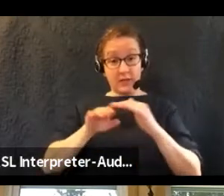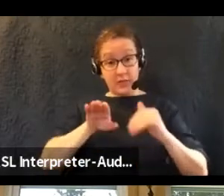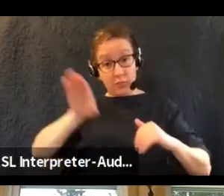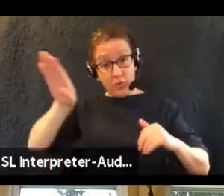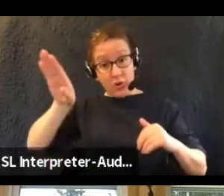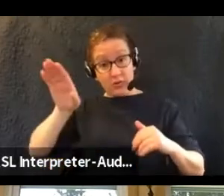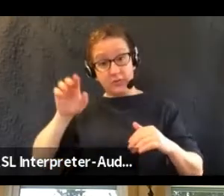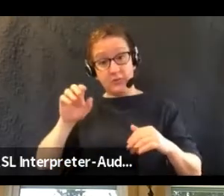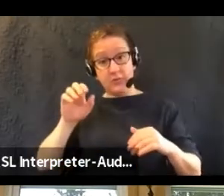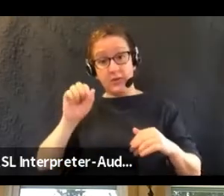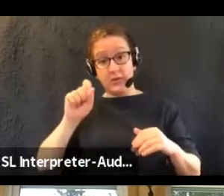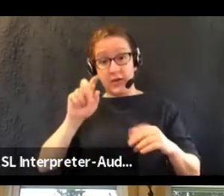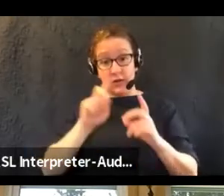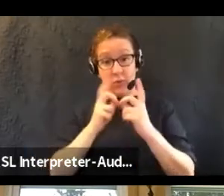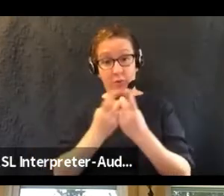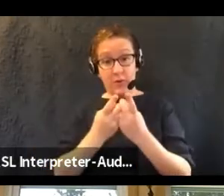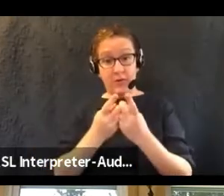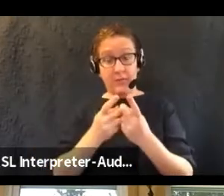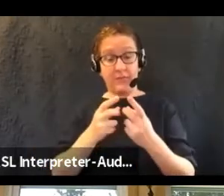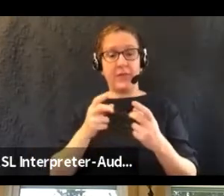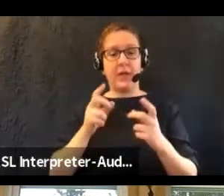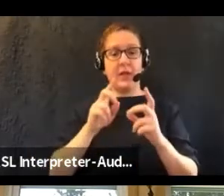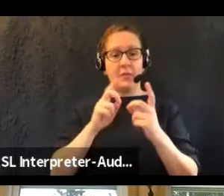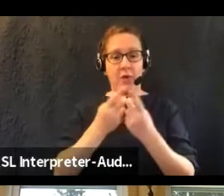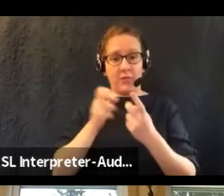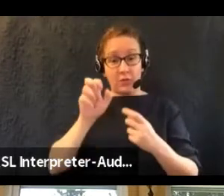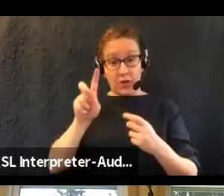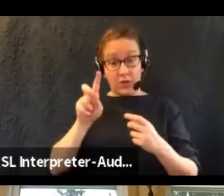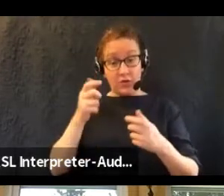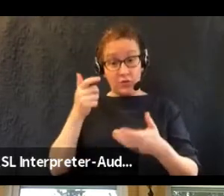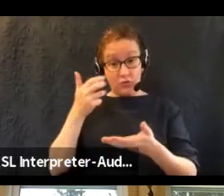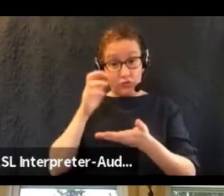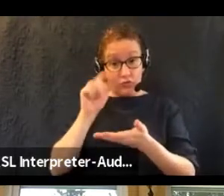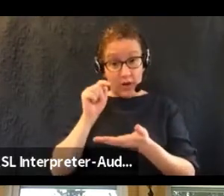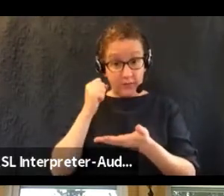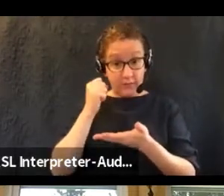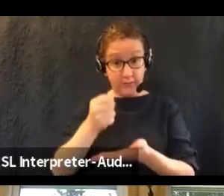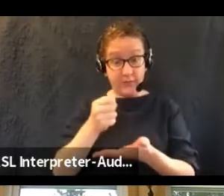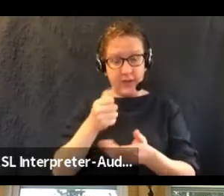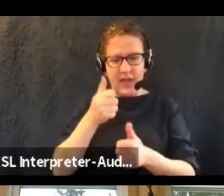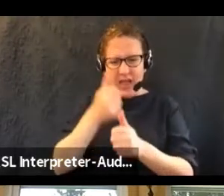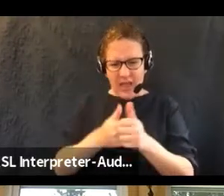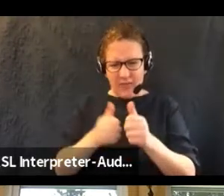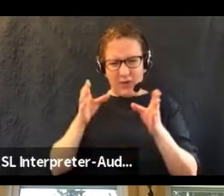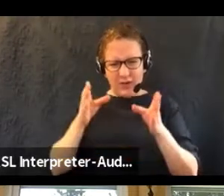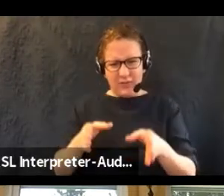sorry, Department of Education grant, was that really, every individual has the ability